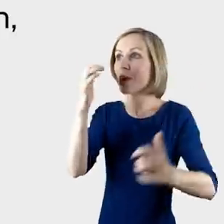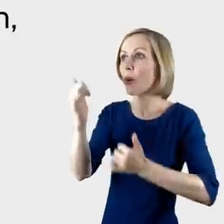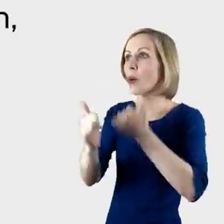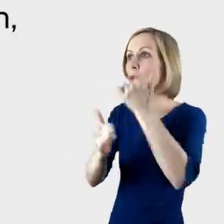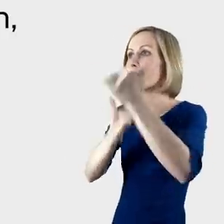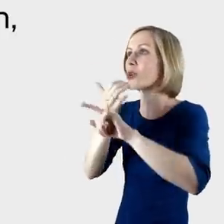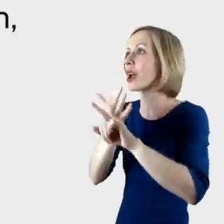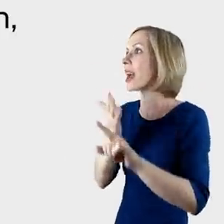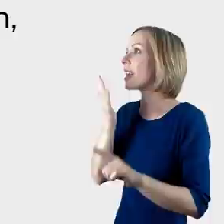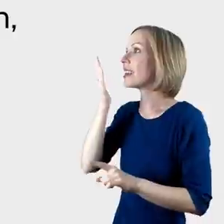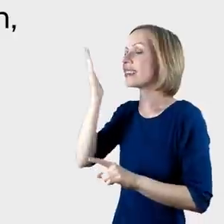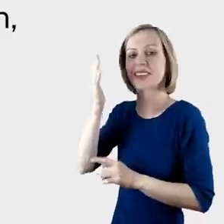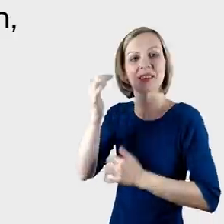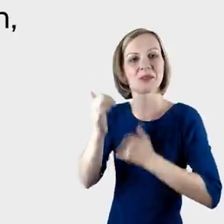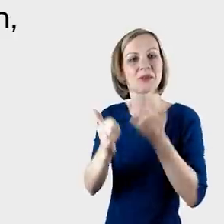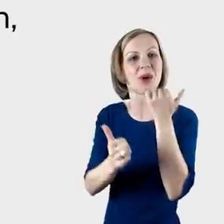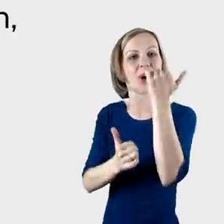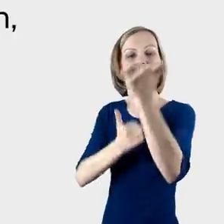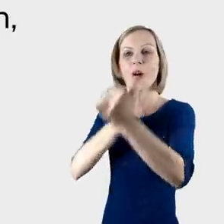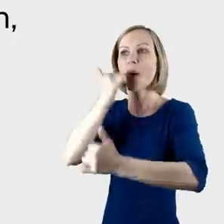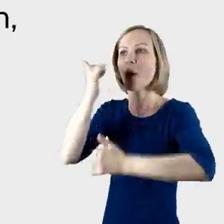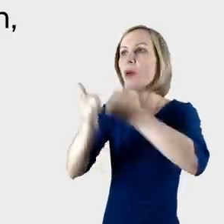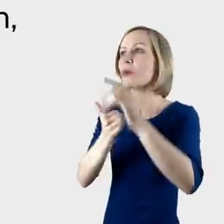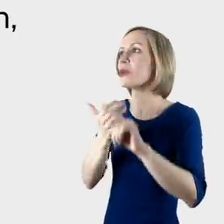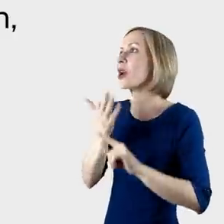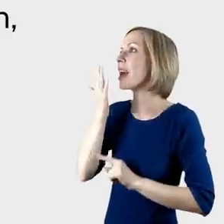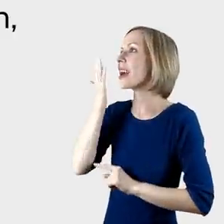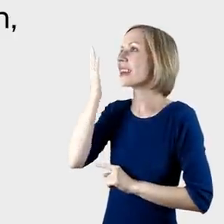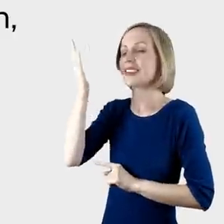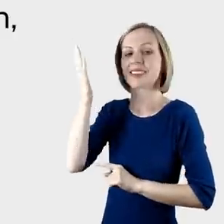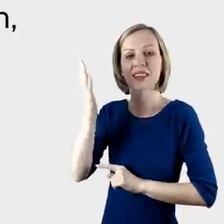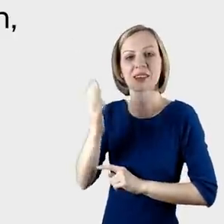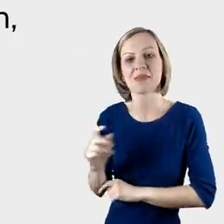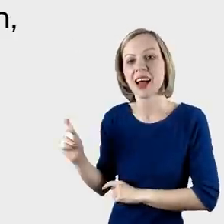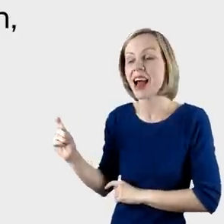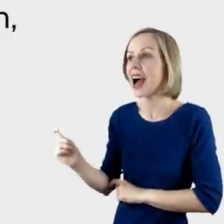O praise him, O praise him